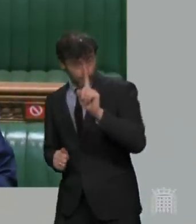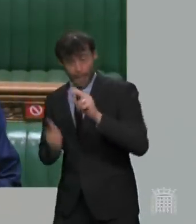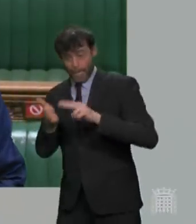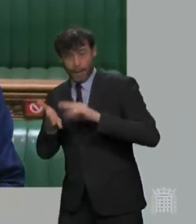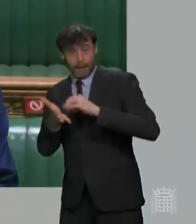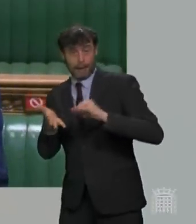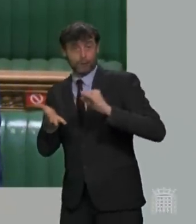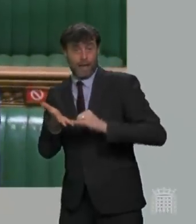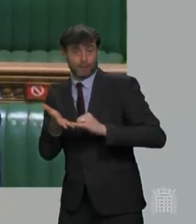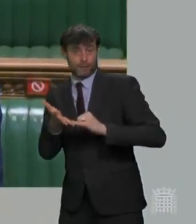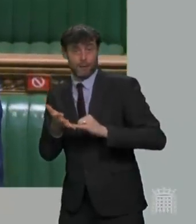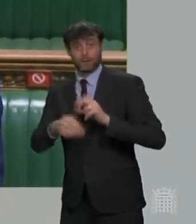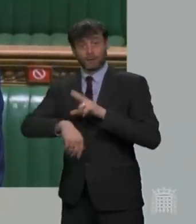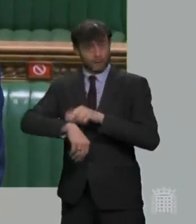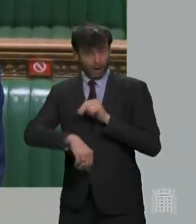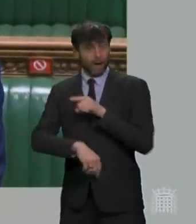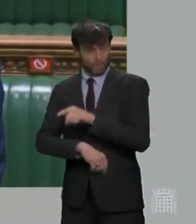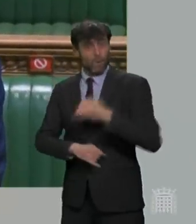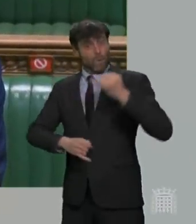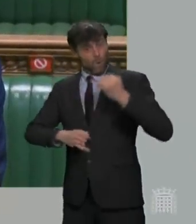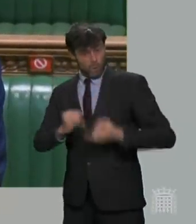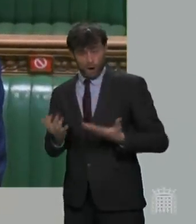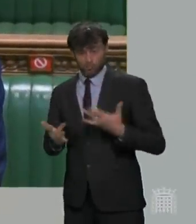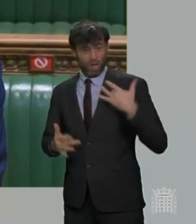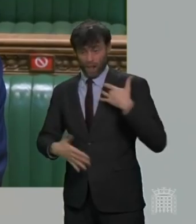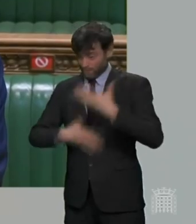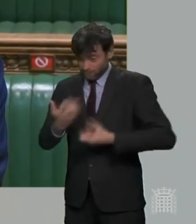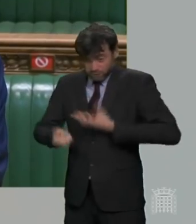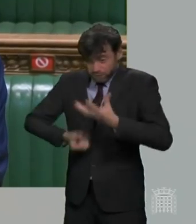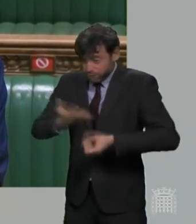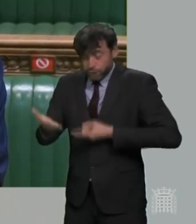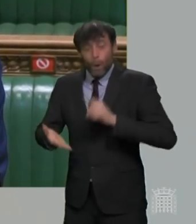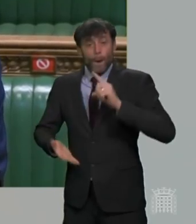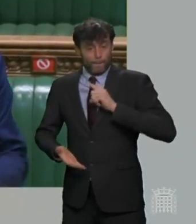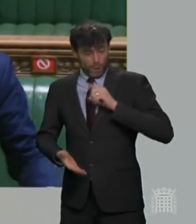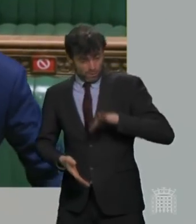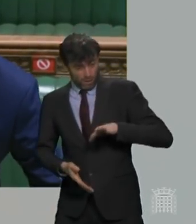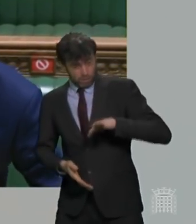will be hundreds of pounds worse off a year because of last week’s Budget?